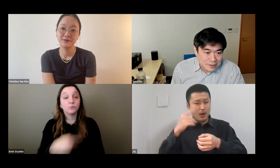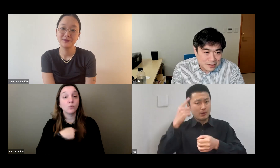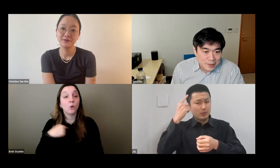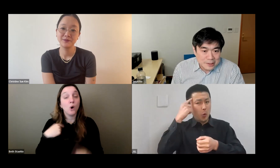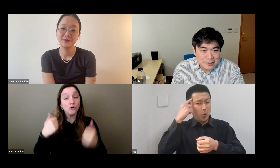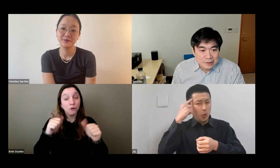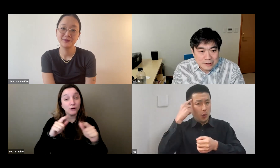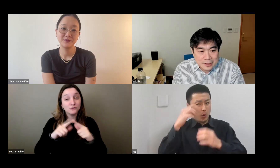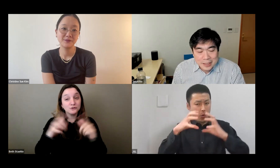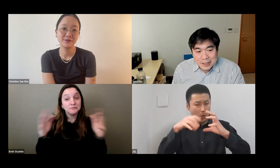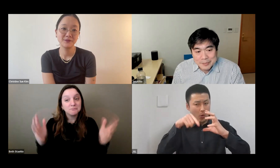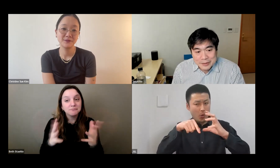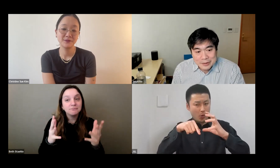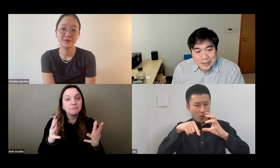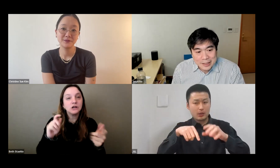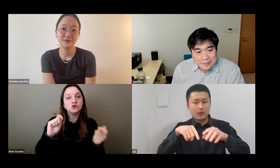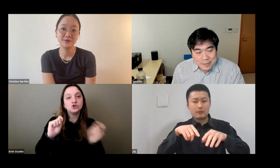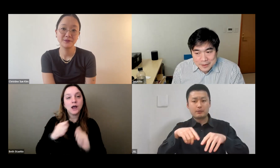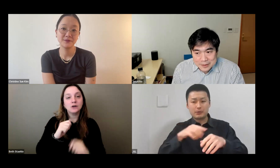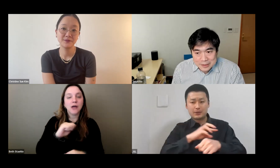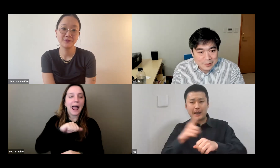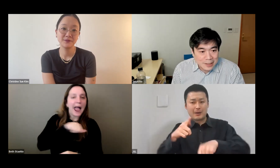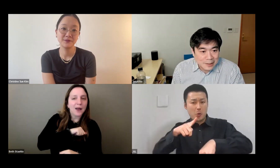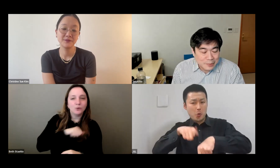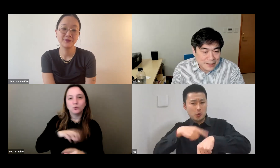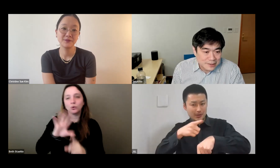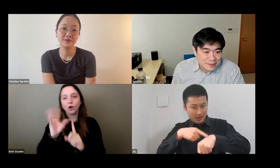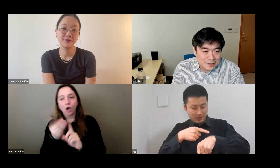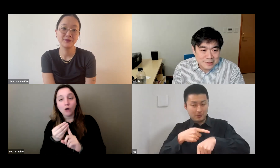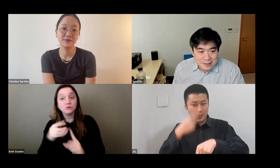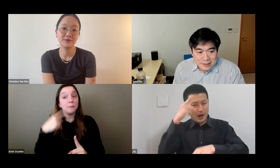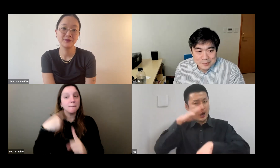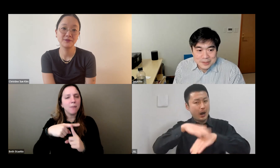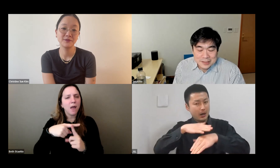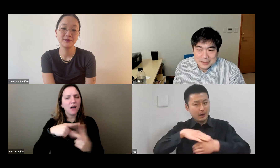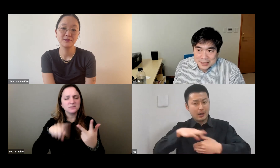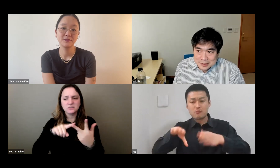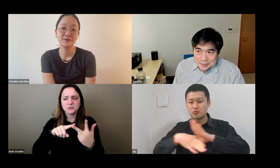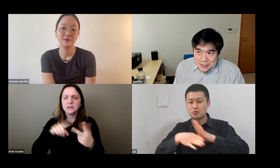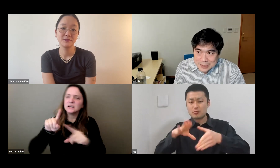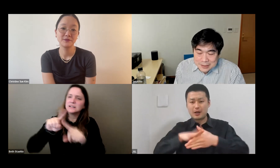as well as learn about different practices and systems and sensibilities.